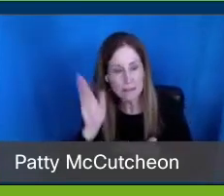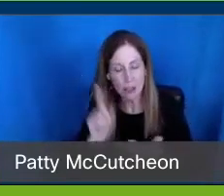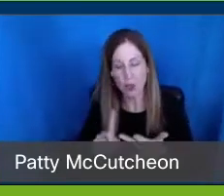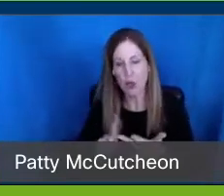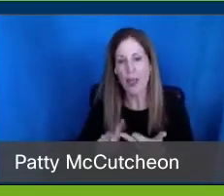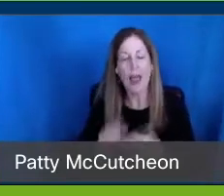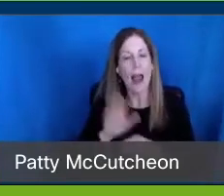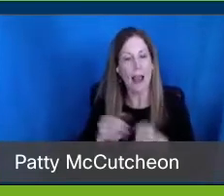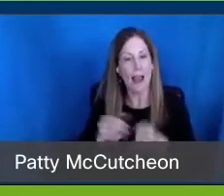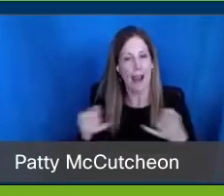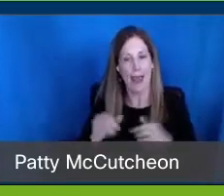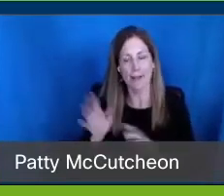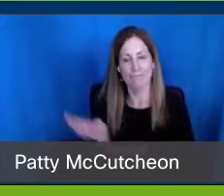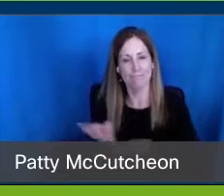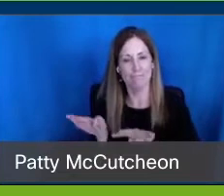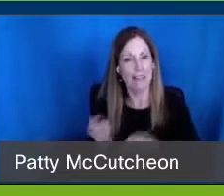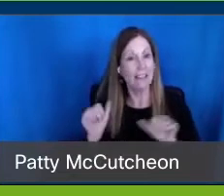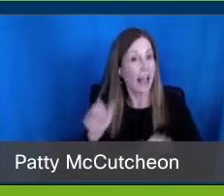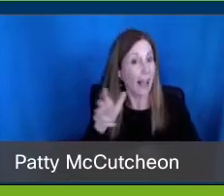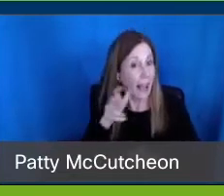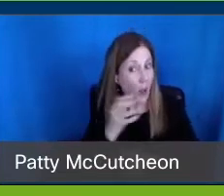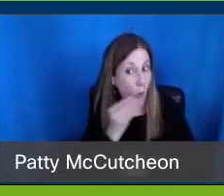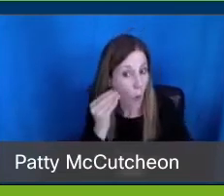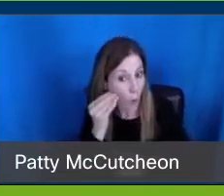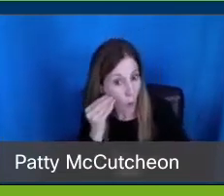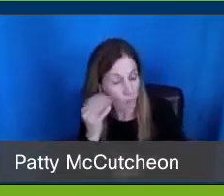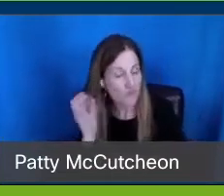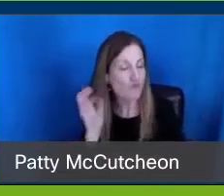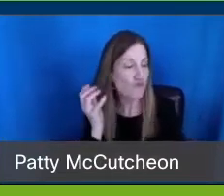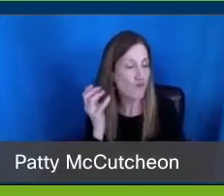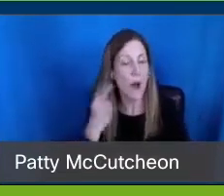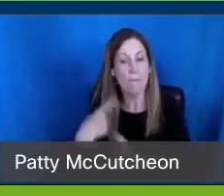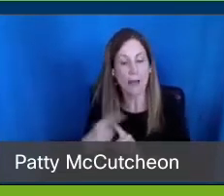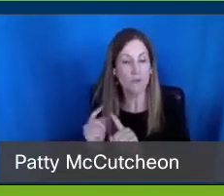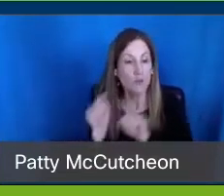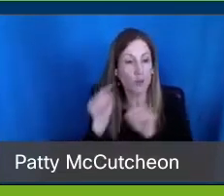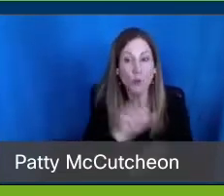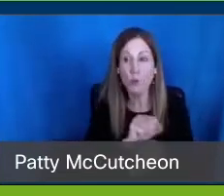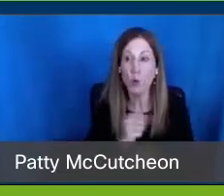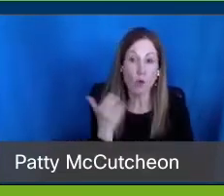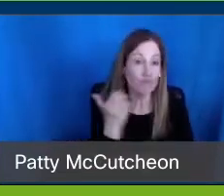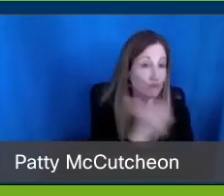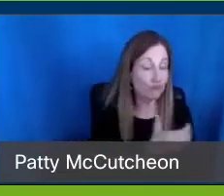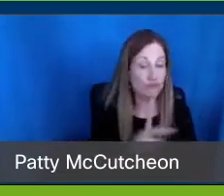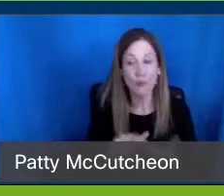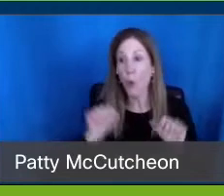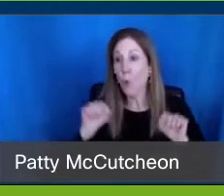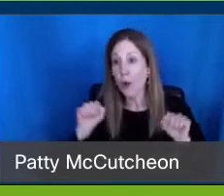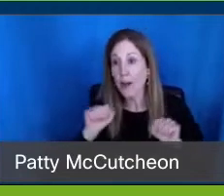They can now listen not only at home, but while they're commuting to work, working out in the gym, going on vacation in Europe,